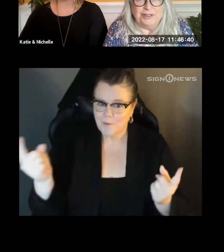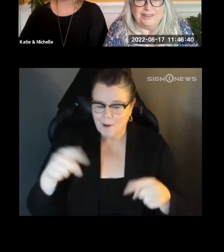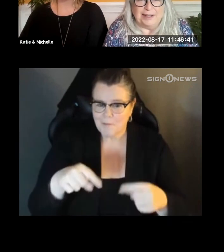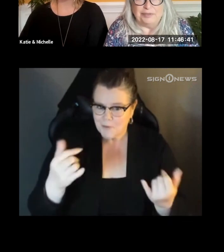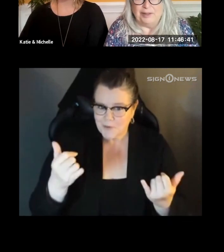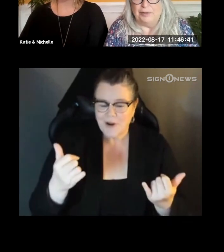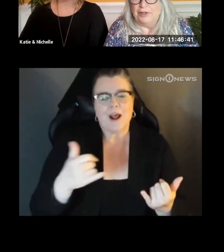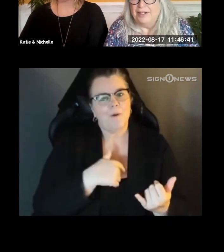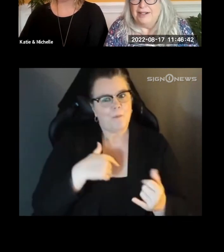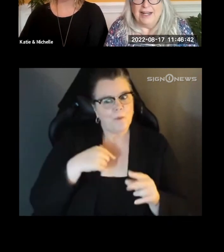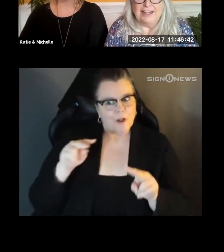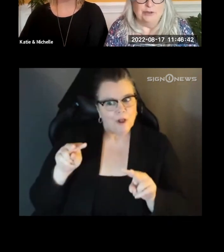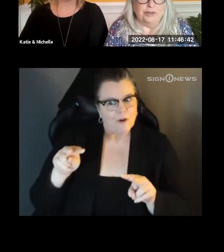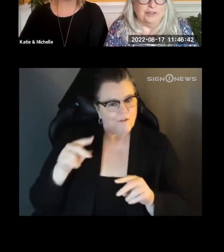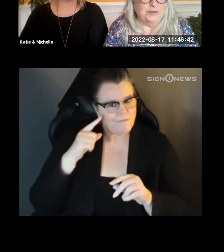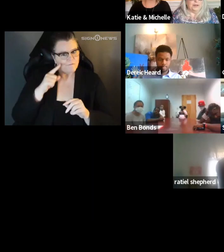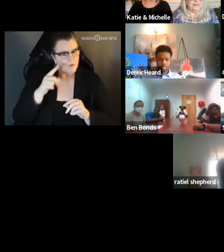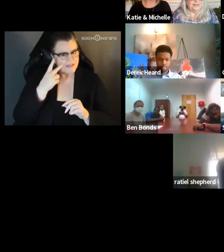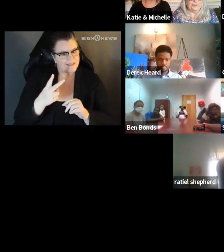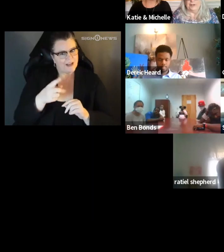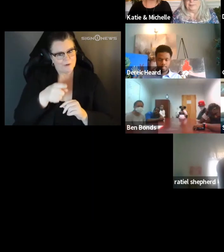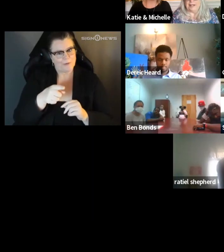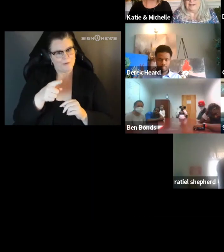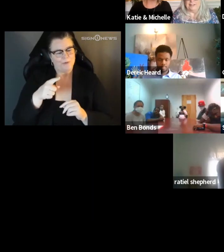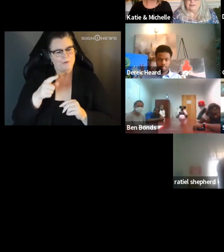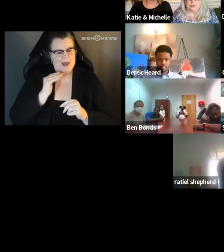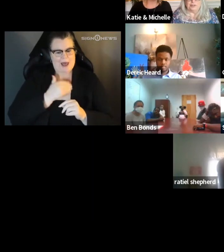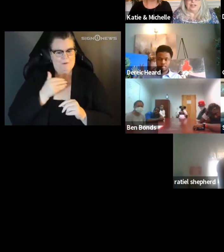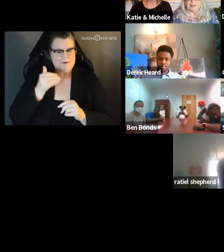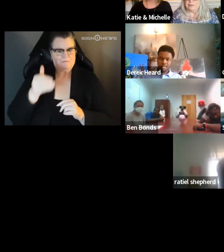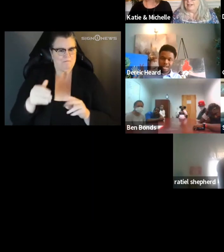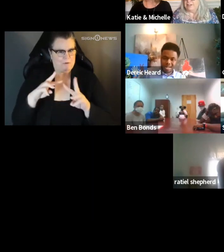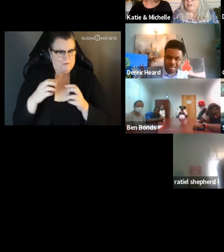you in September and you can spread the word about these workshops and